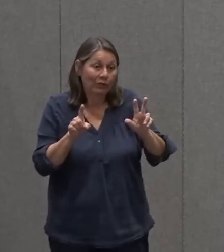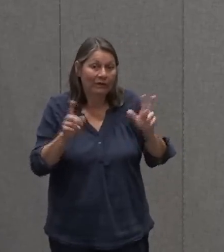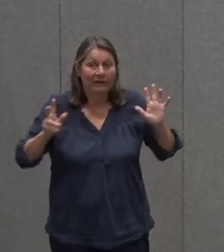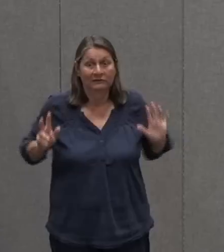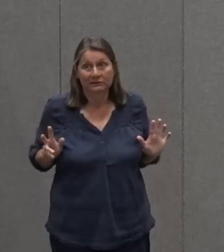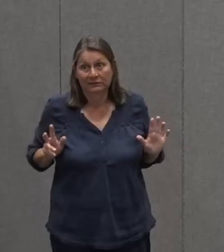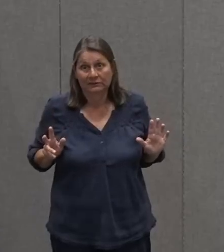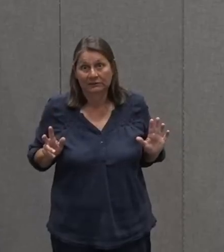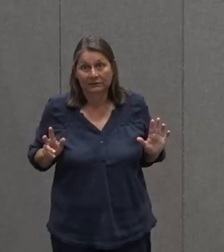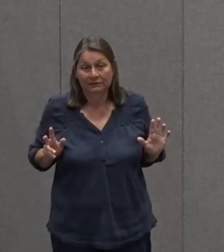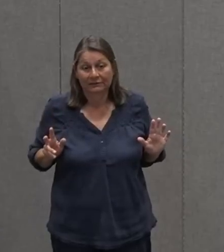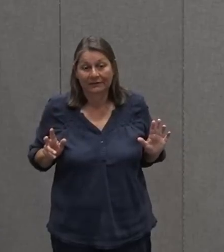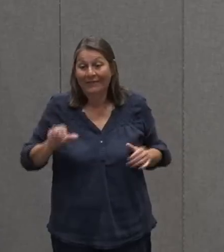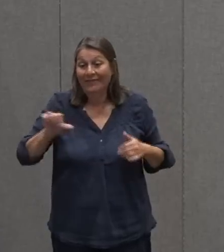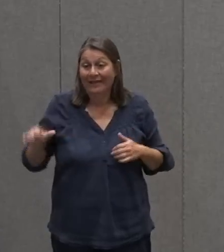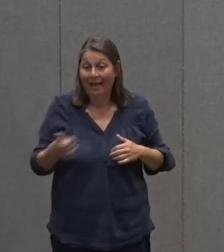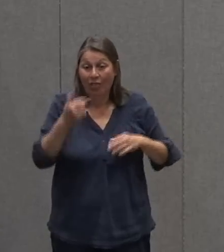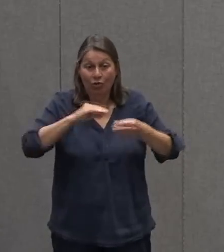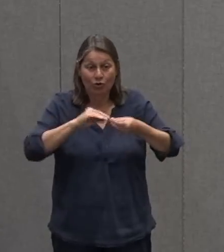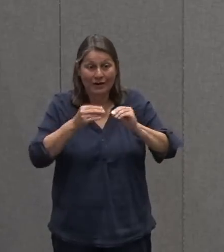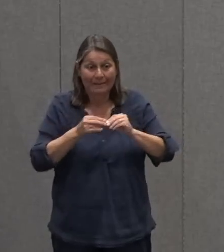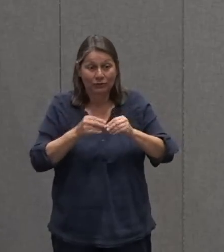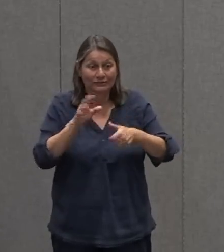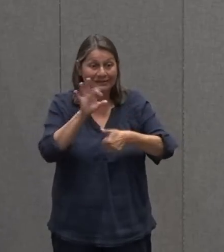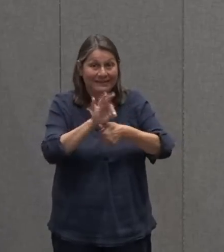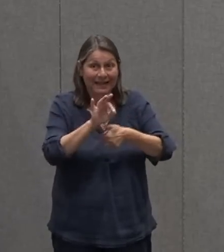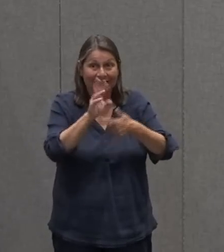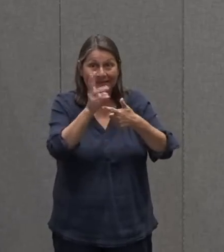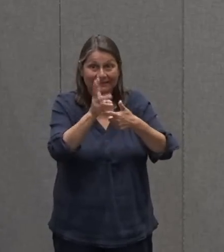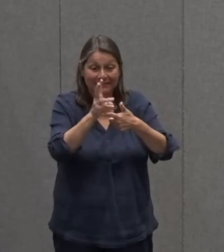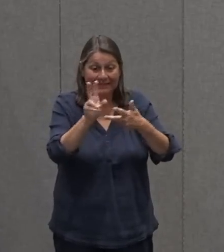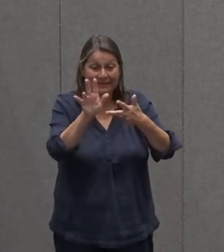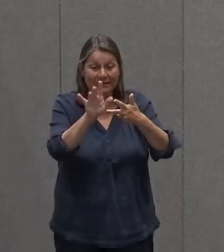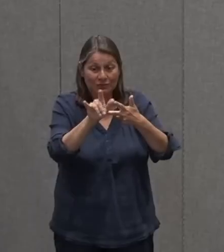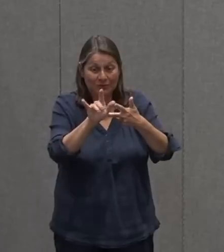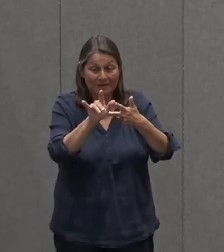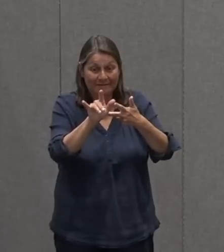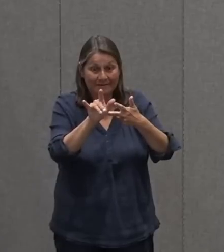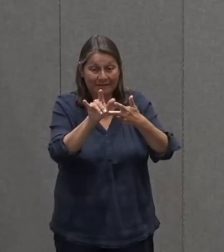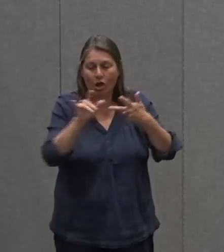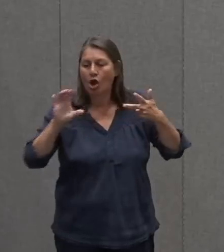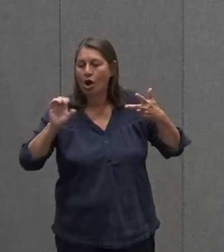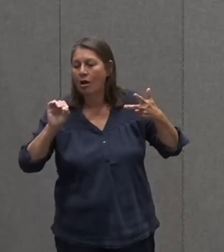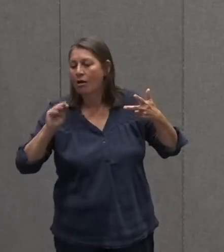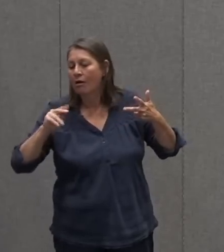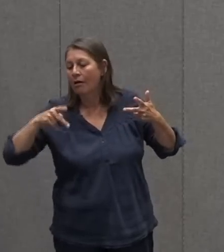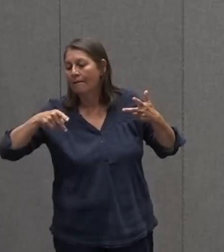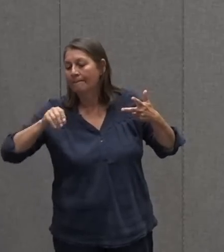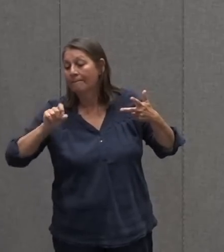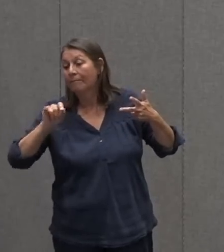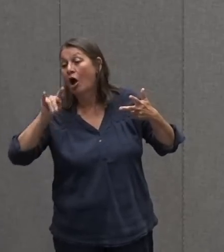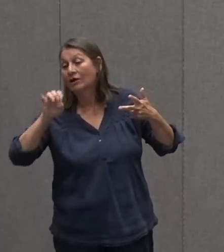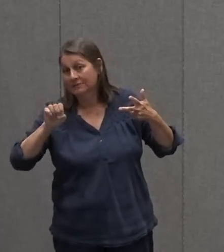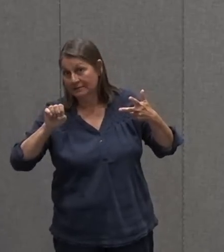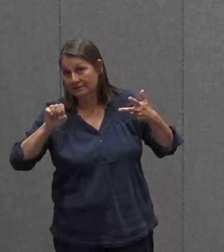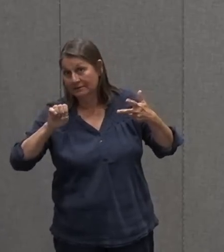While all the other three numbers are, composite number. Look at that. I'm almost proud of myself.